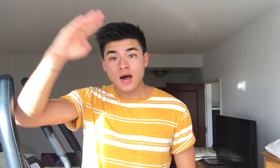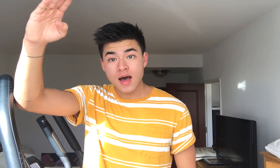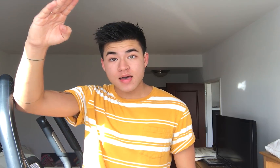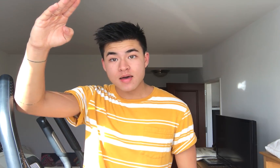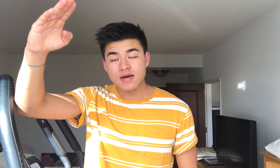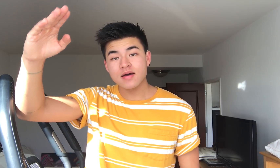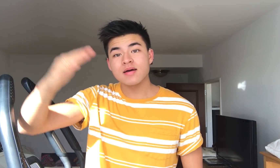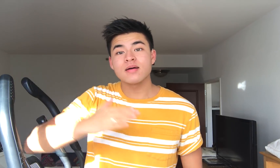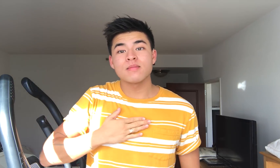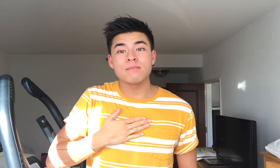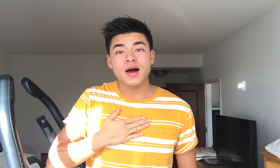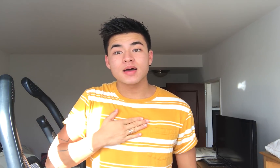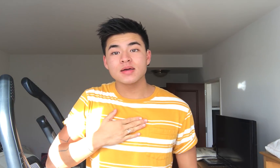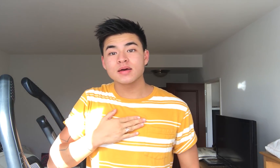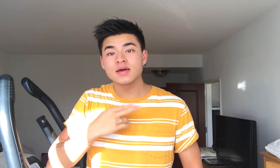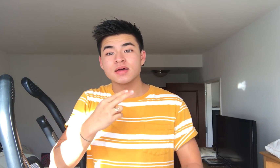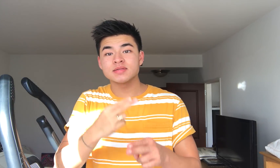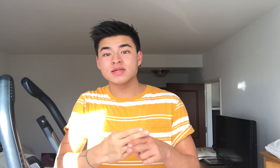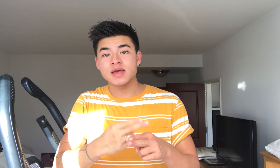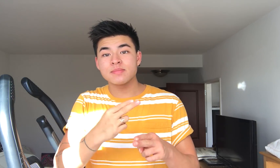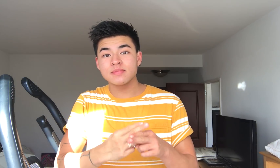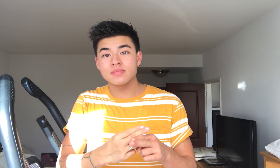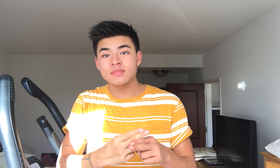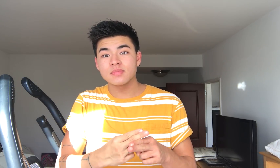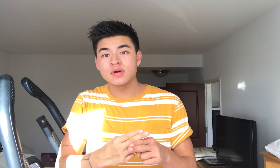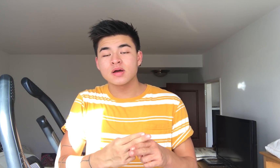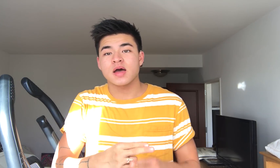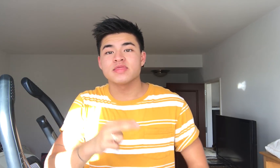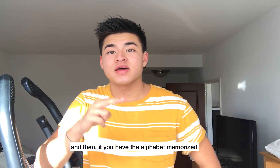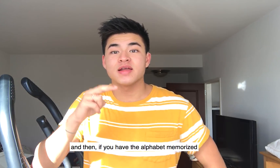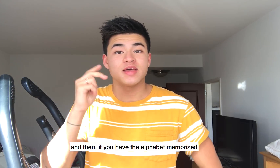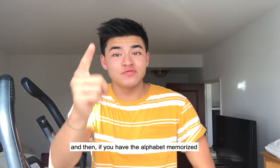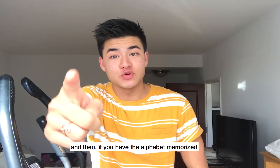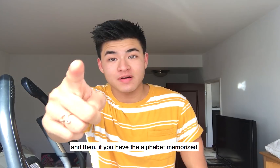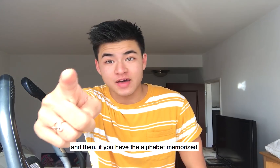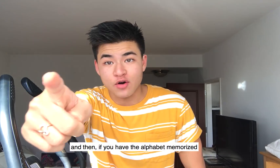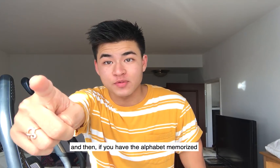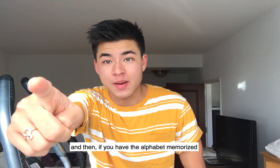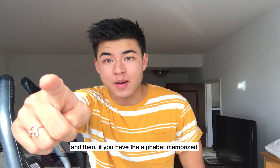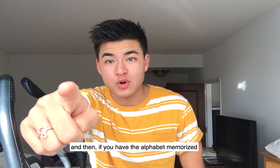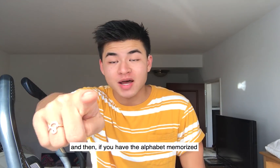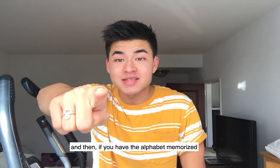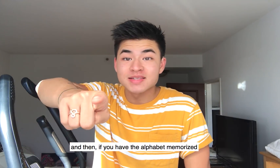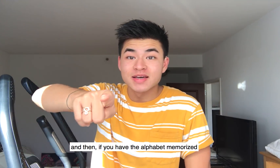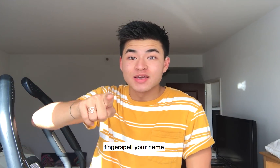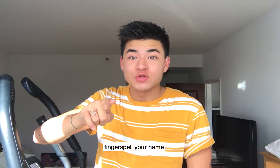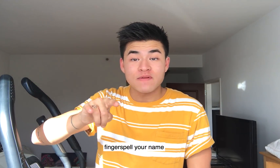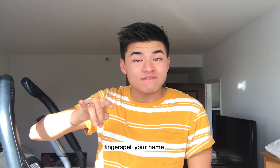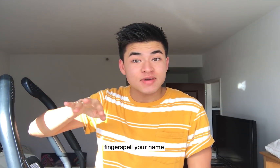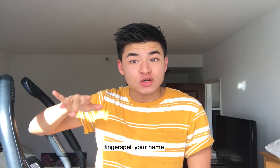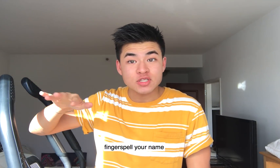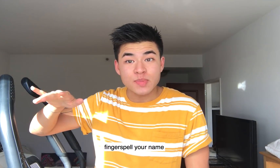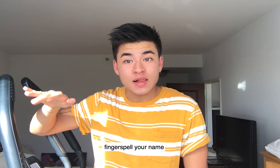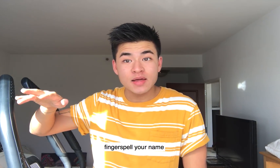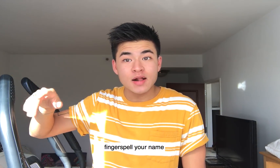Hi my name and Then if you have the alphabet memorized you can fingerspell it